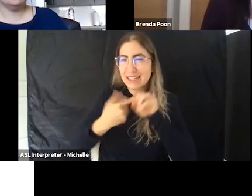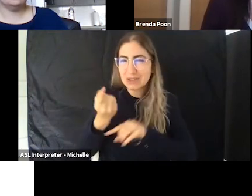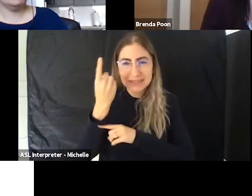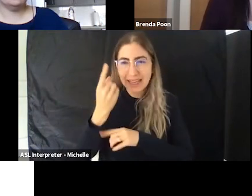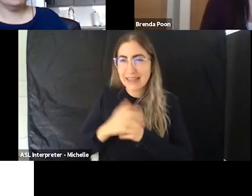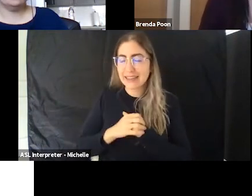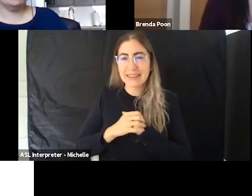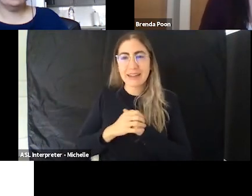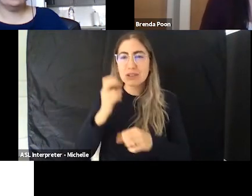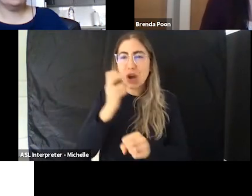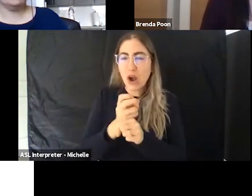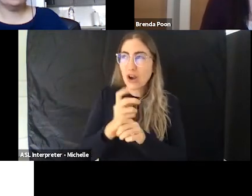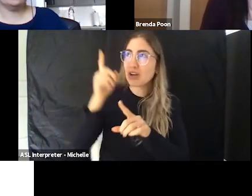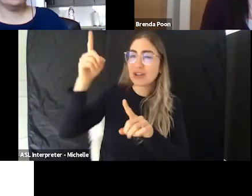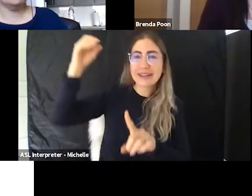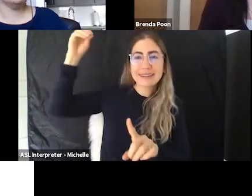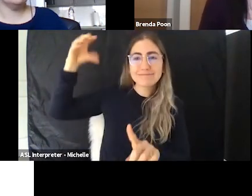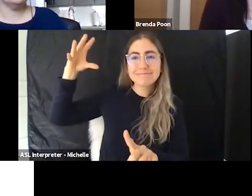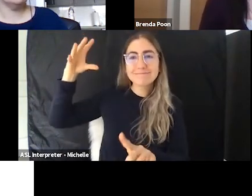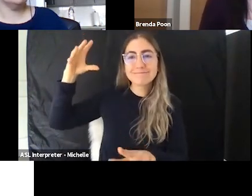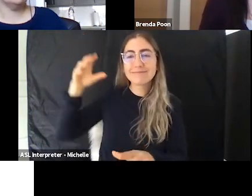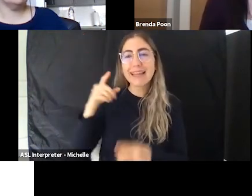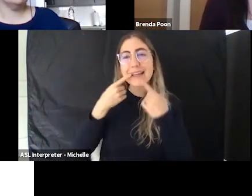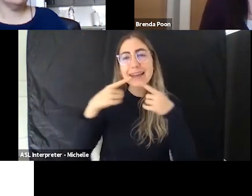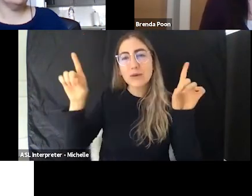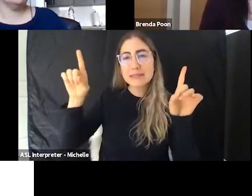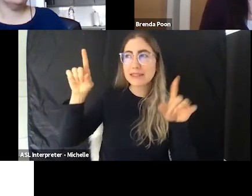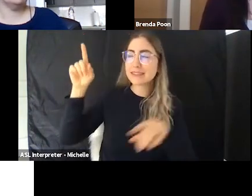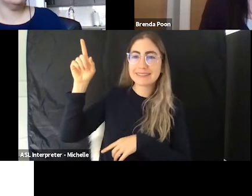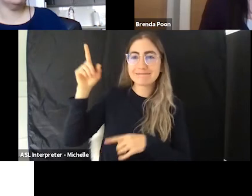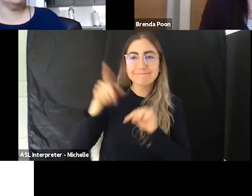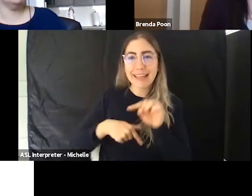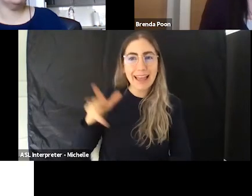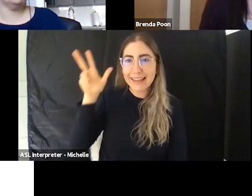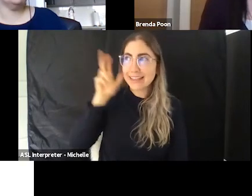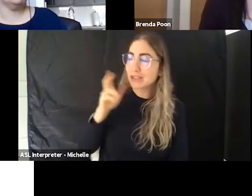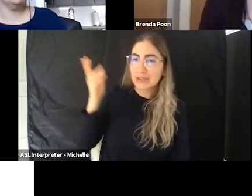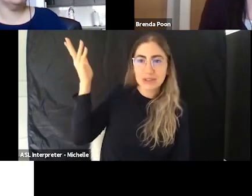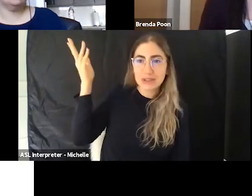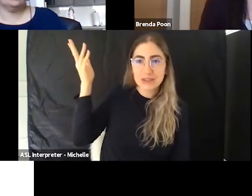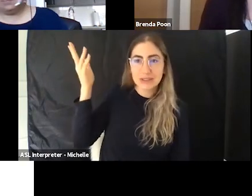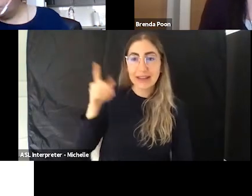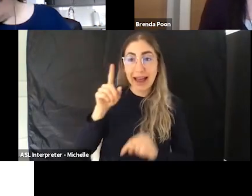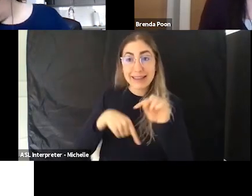ALSO HARD TO HEAR ANNOUNCEMENTS AT TIMES. AS ONE RESPONDENT PUT IT,